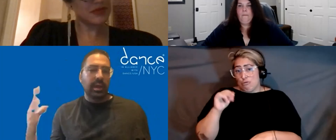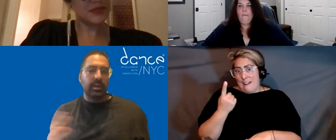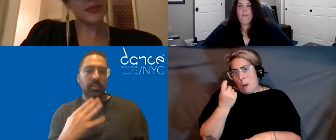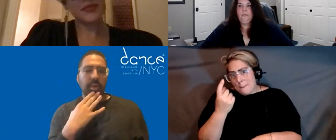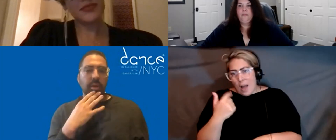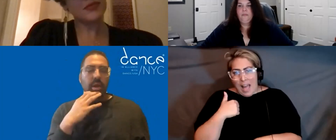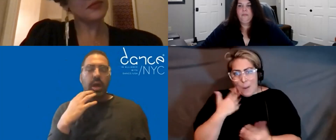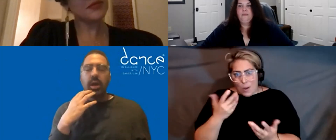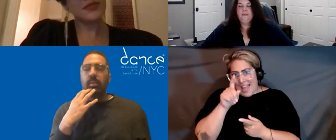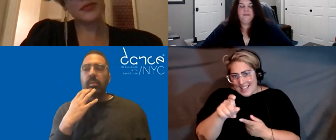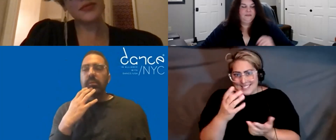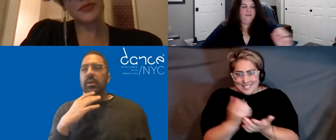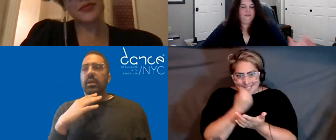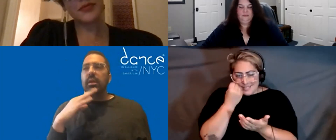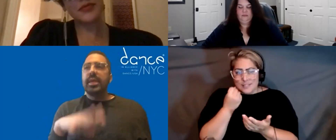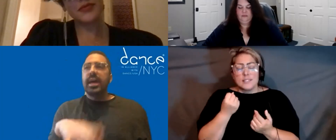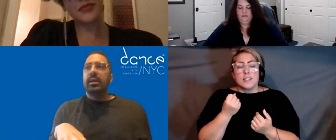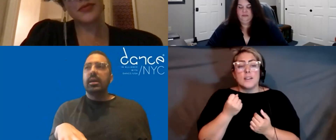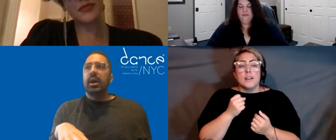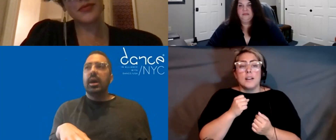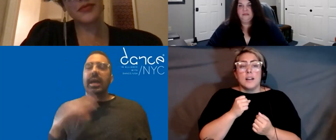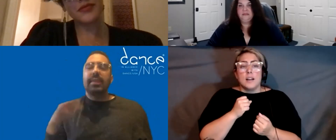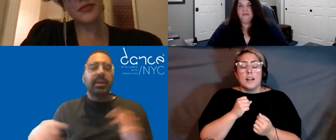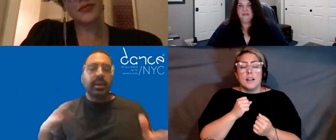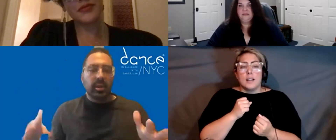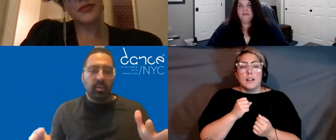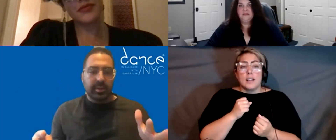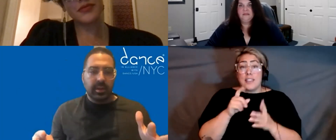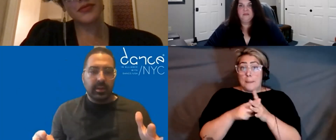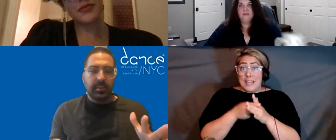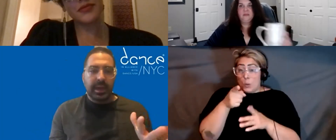beginning were telling us